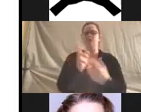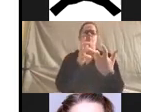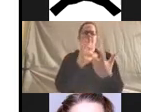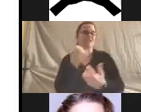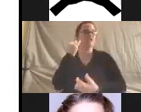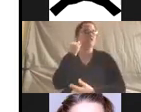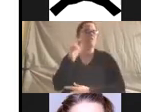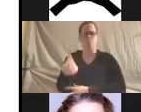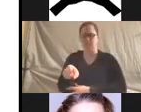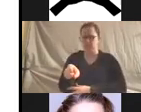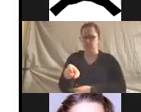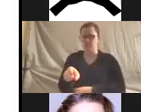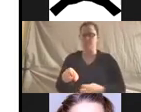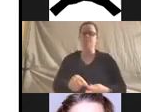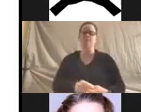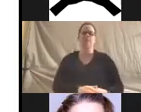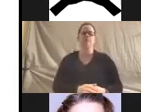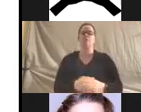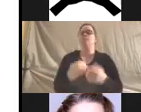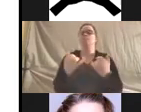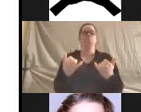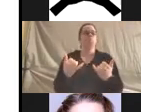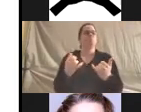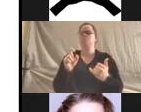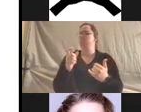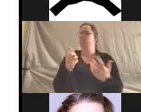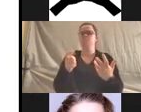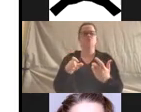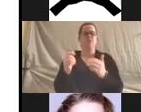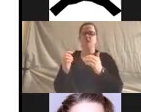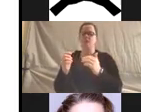At this point, it should be fairly routine